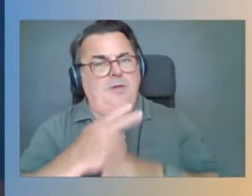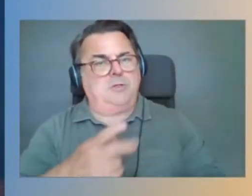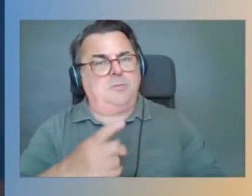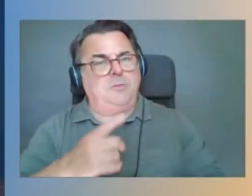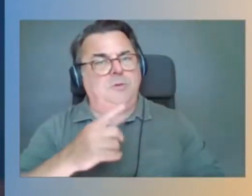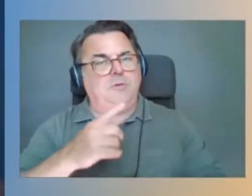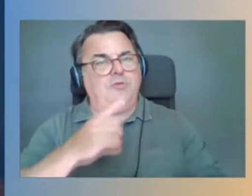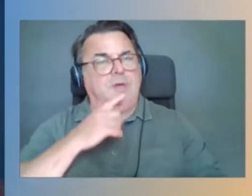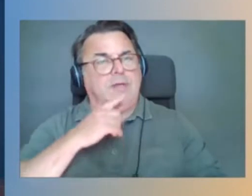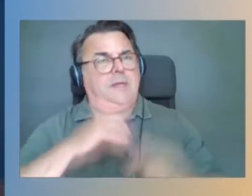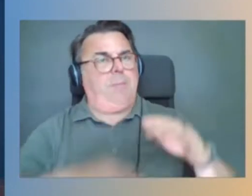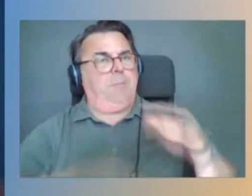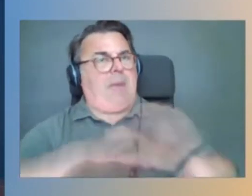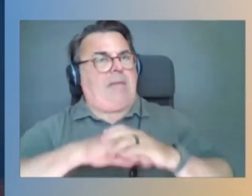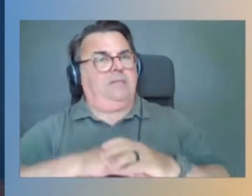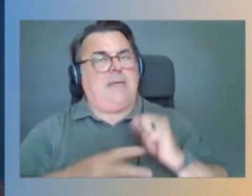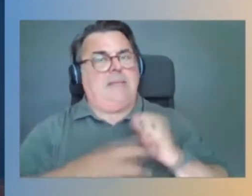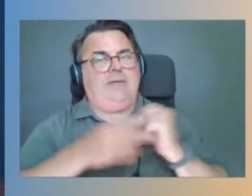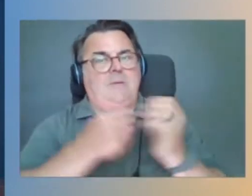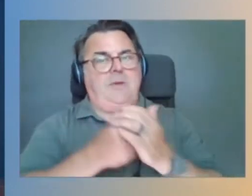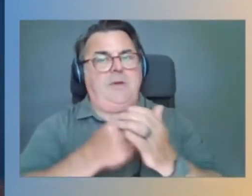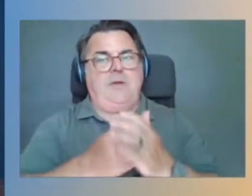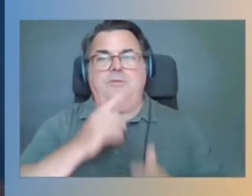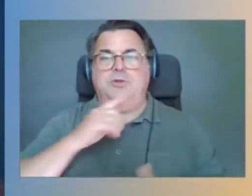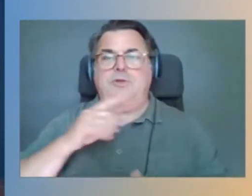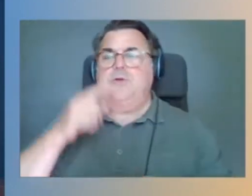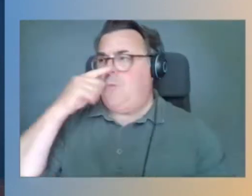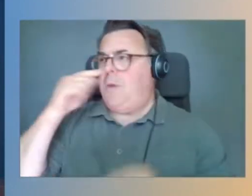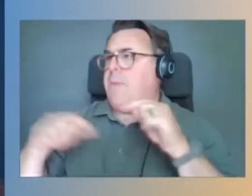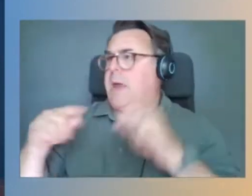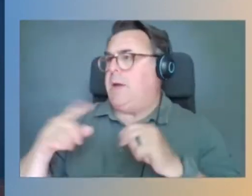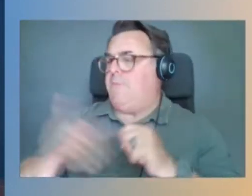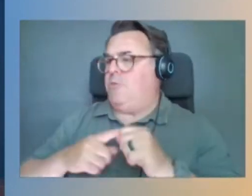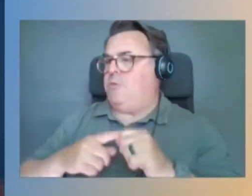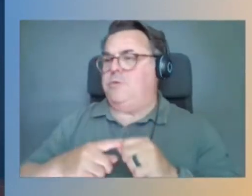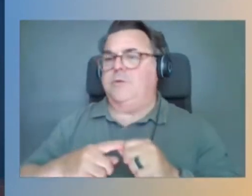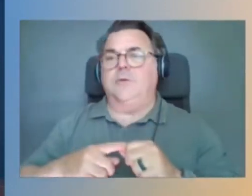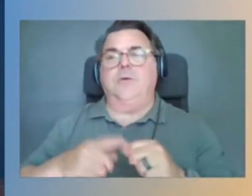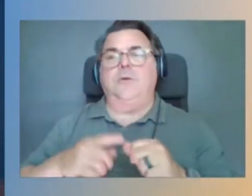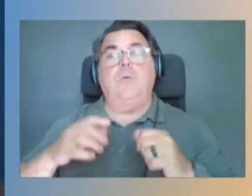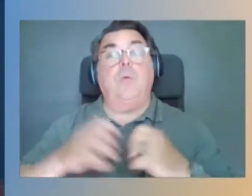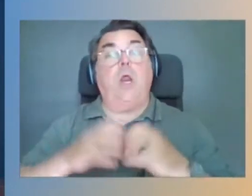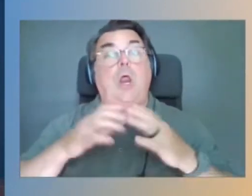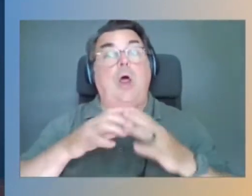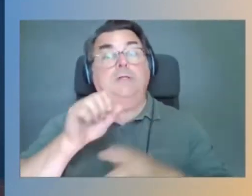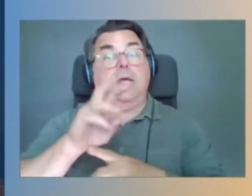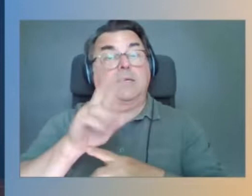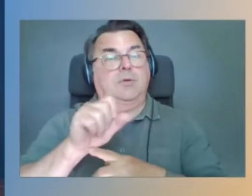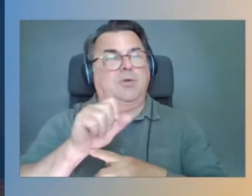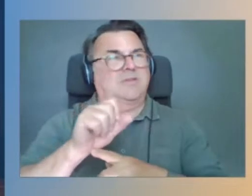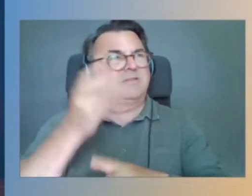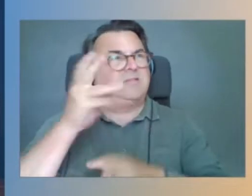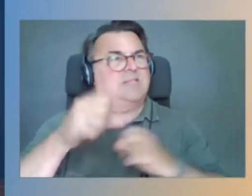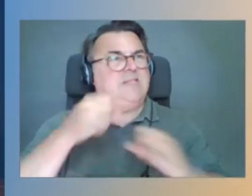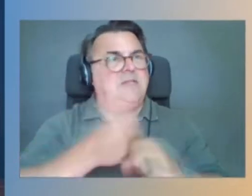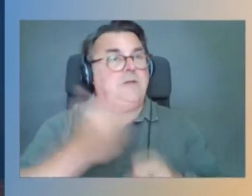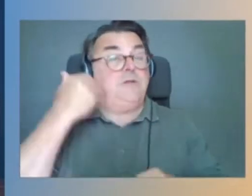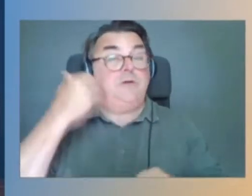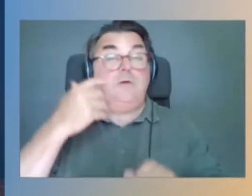Yeah, sure. So let's back up a bit. When we launched AWS 16 years ago, the fundamental idea was to offer web services